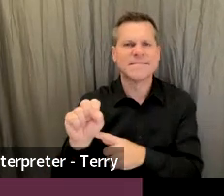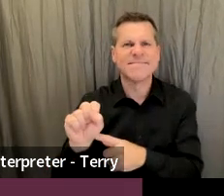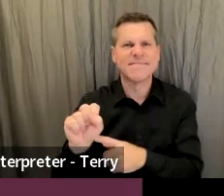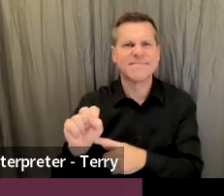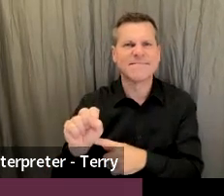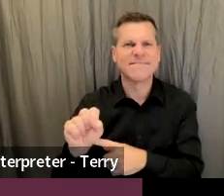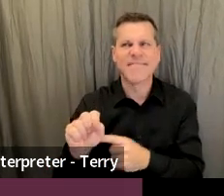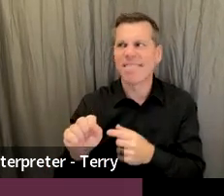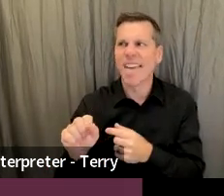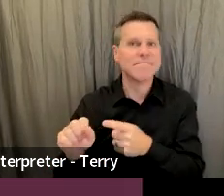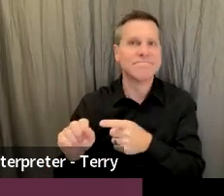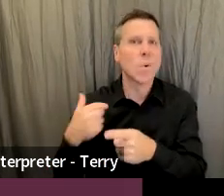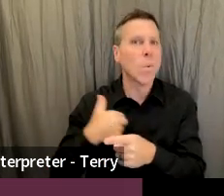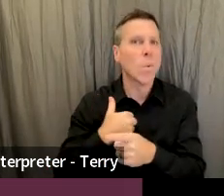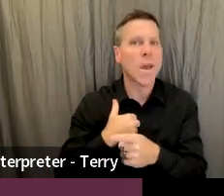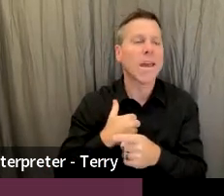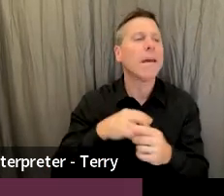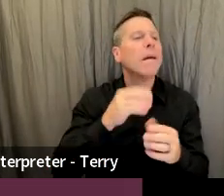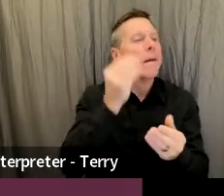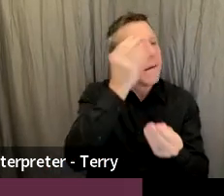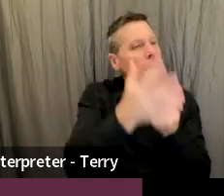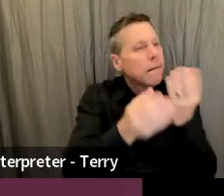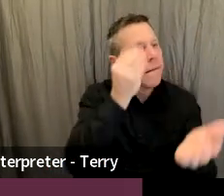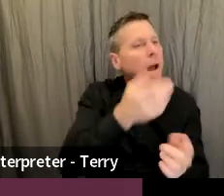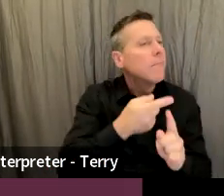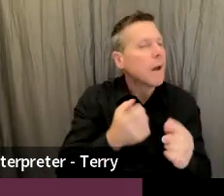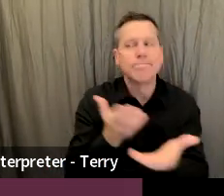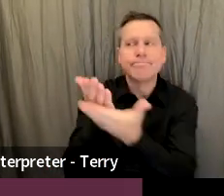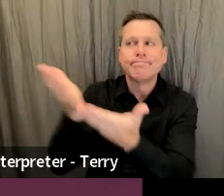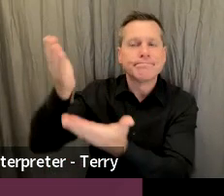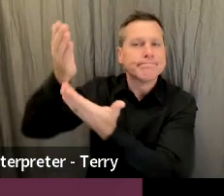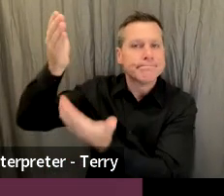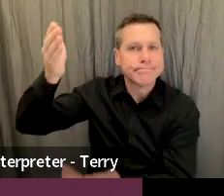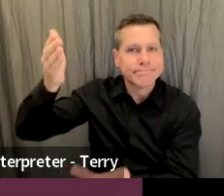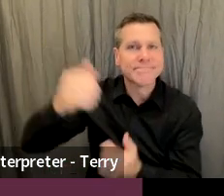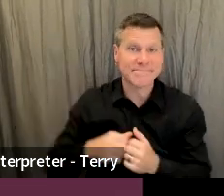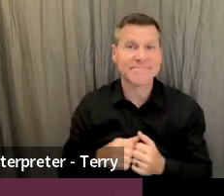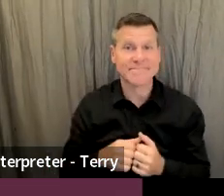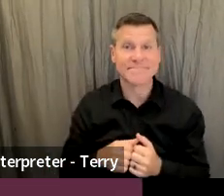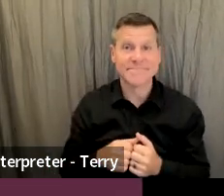So so the equity minded syllabus mainly came from Q and the page that I just showed you,